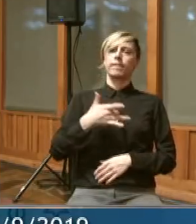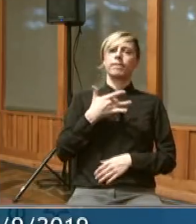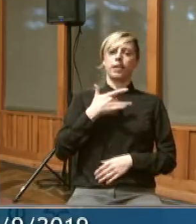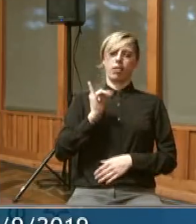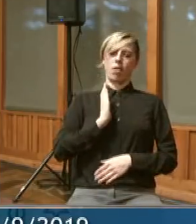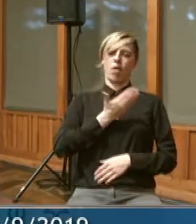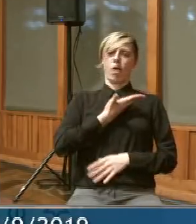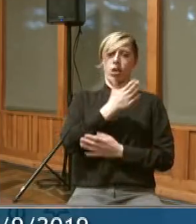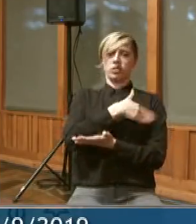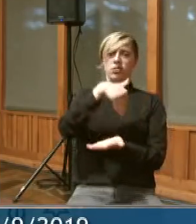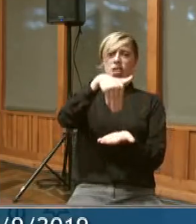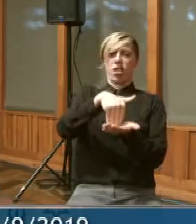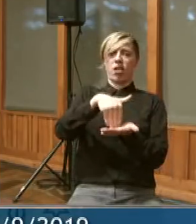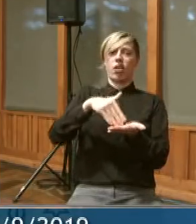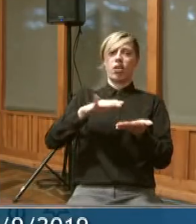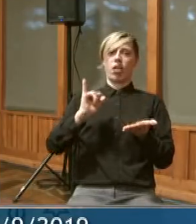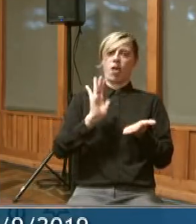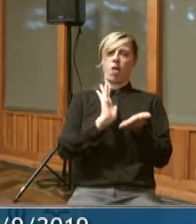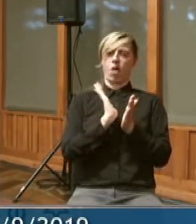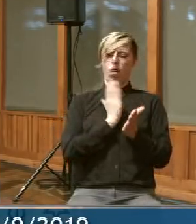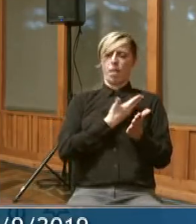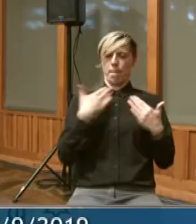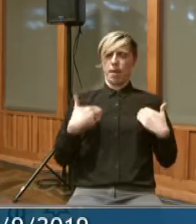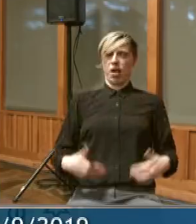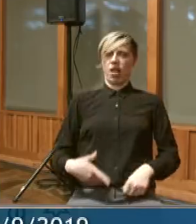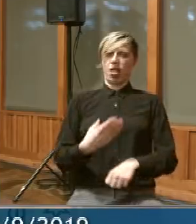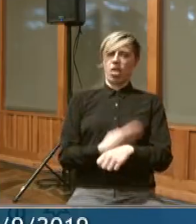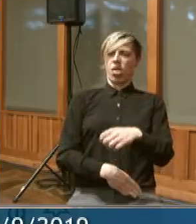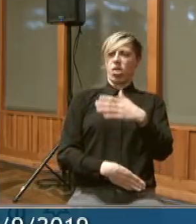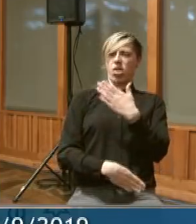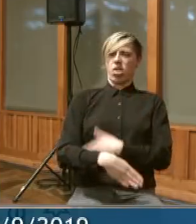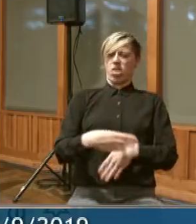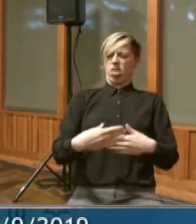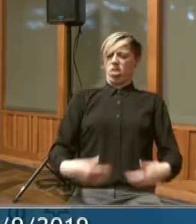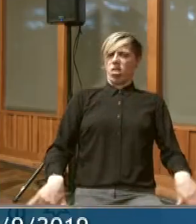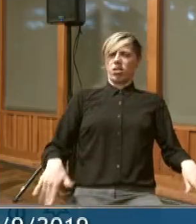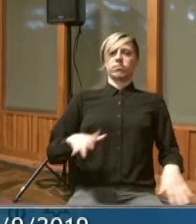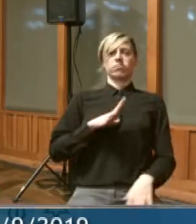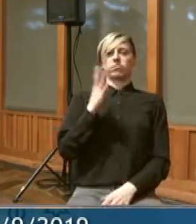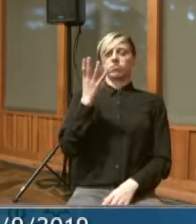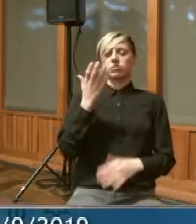JOBS AND PROGRAMS ARE AT RISK. THE CITY RECREATION PROGRAM IS BEING DISMEMBERED ONE CENTER AT A TIME OR IN THIS CASE THREE AT